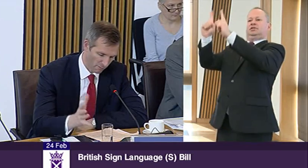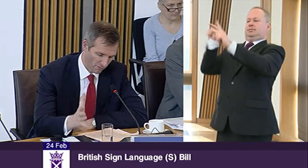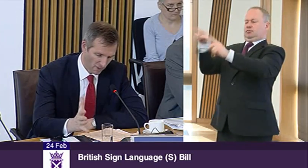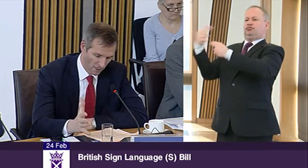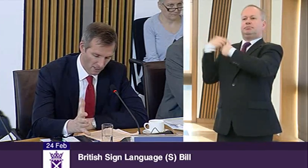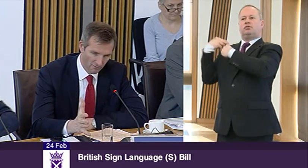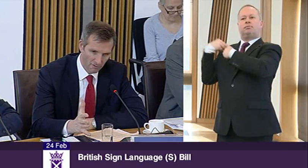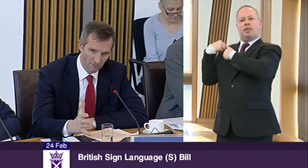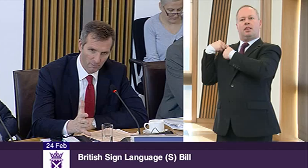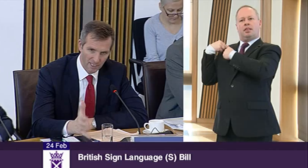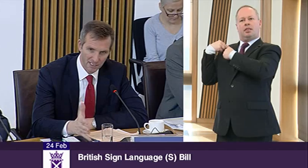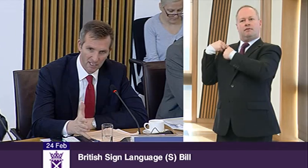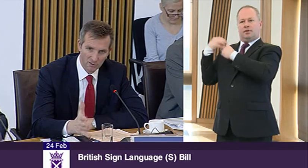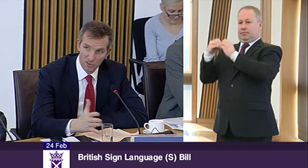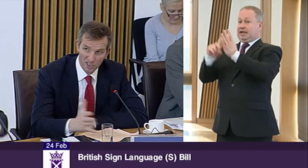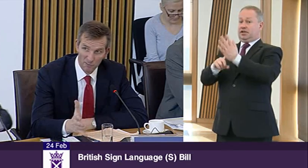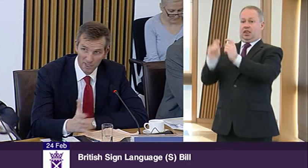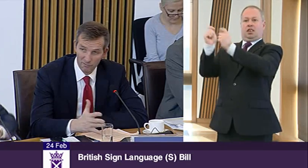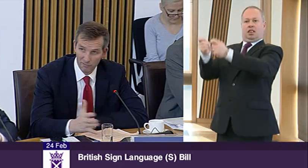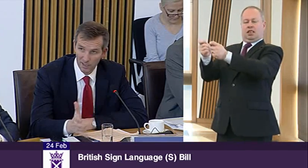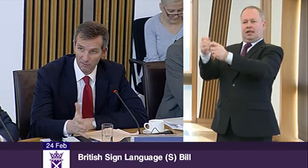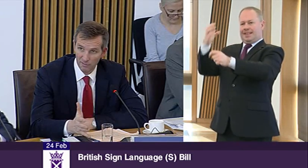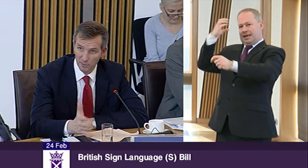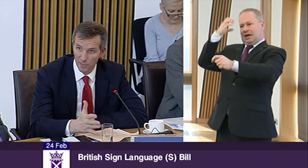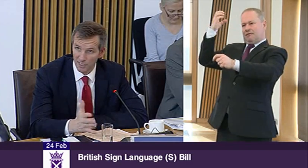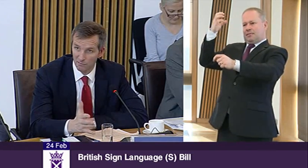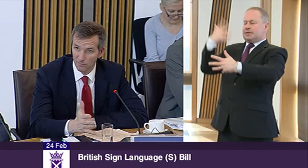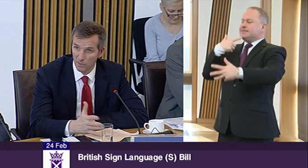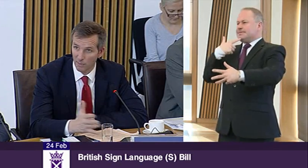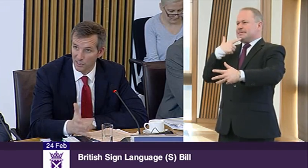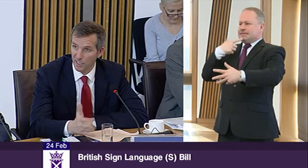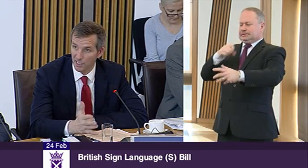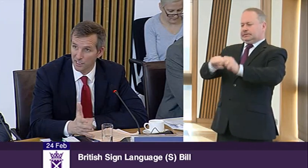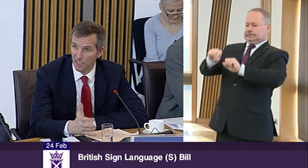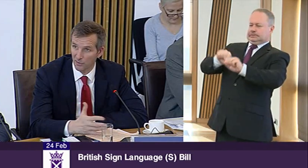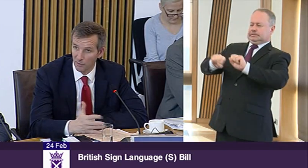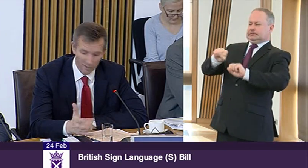a dedicated minister responsible for BSL. The Scottish Government has expressed some